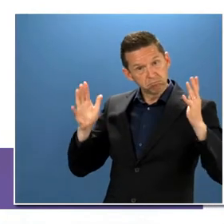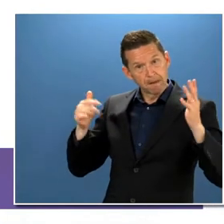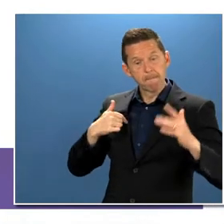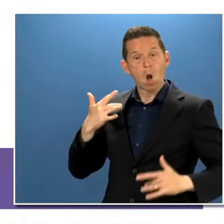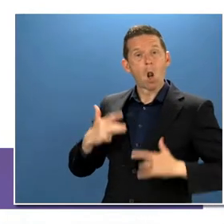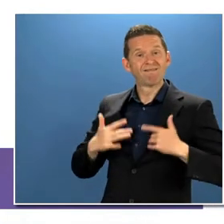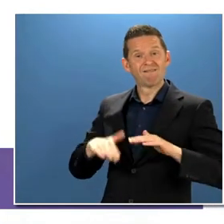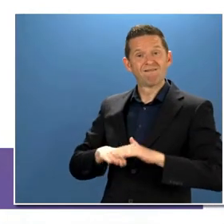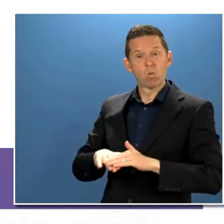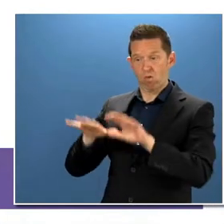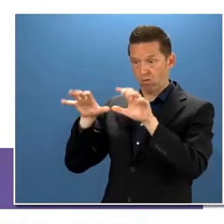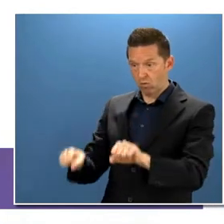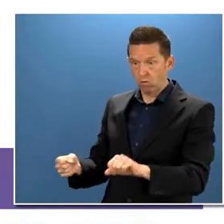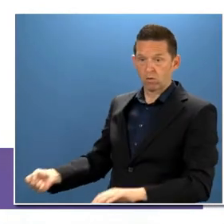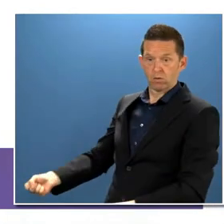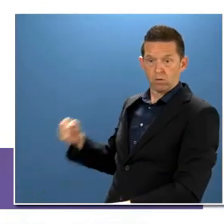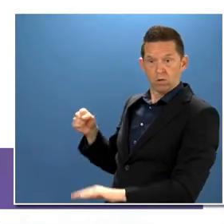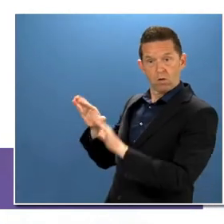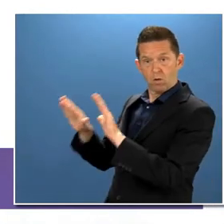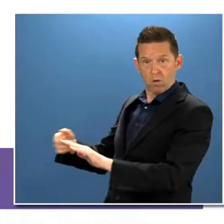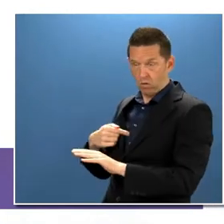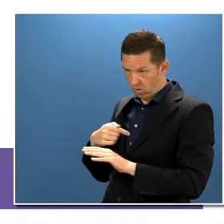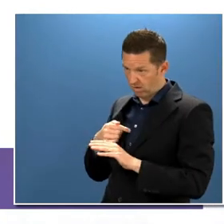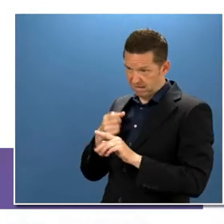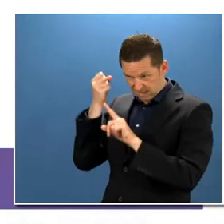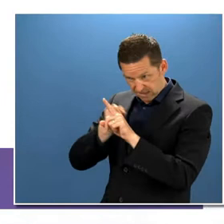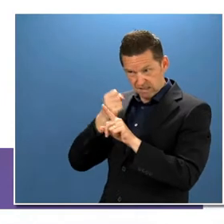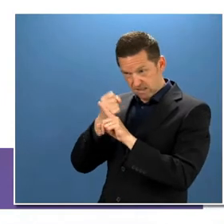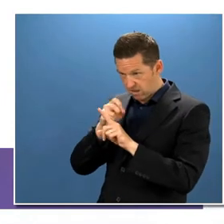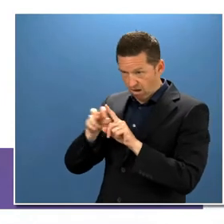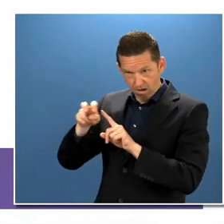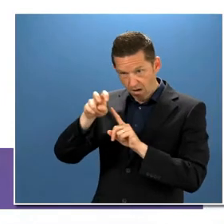to that extent, and also have the costs and the financial means to do so.